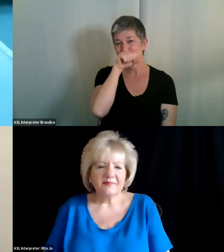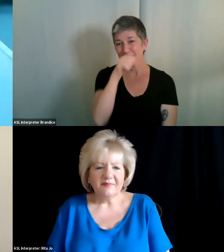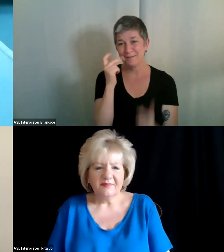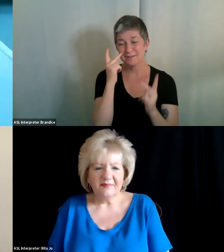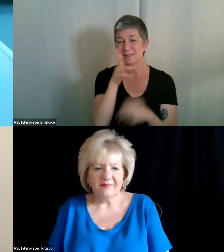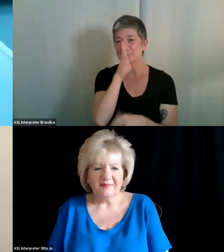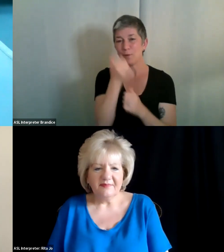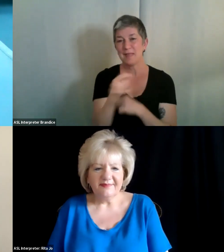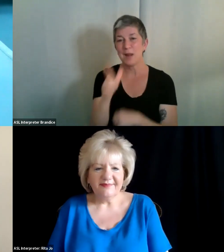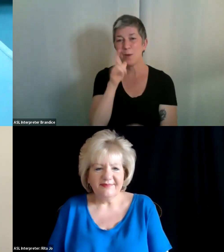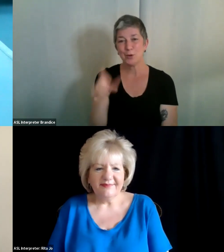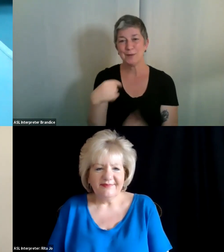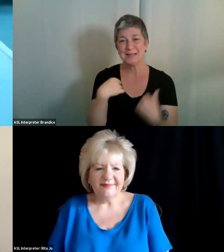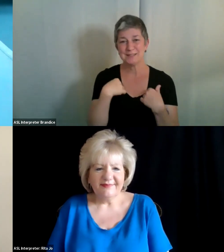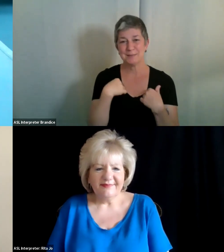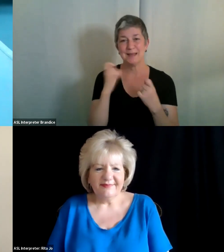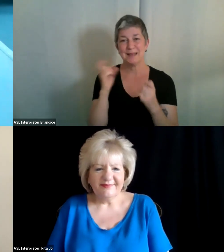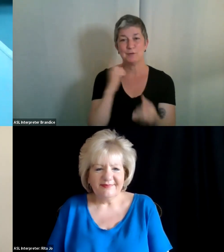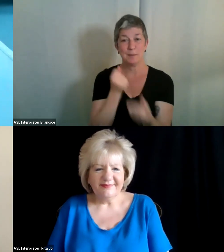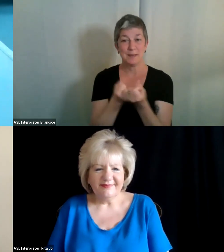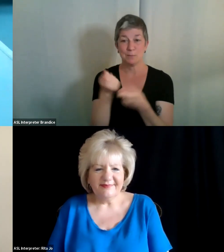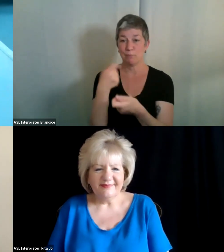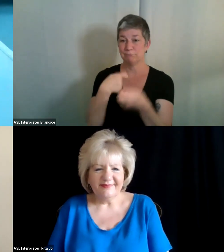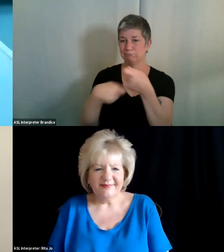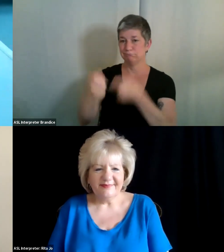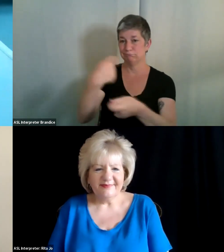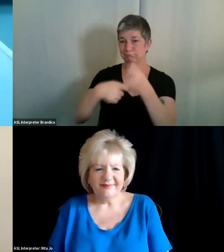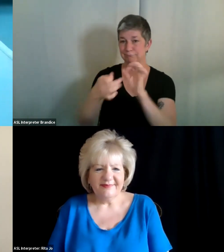needs my, my support. And I might come up with a list of